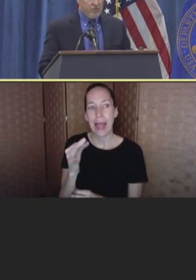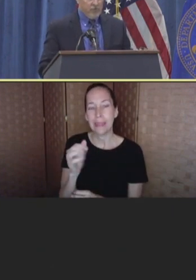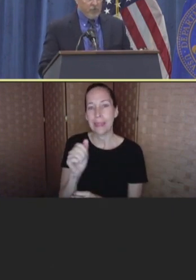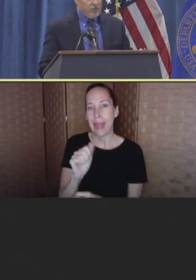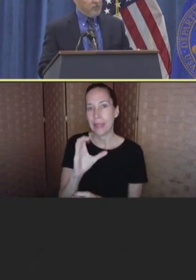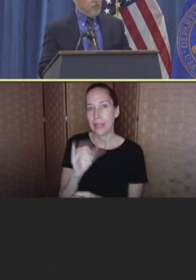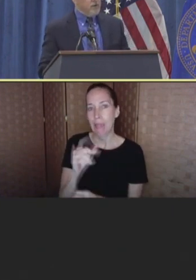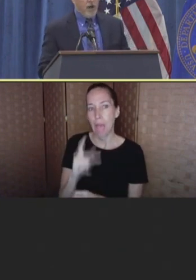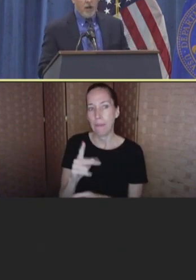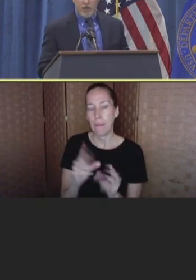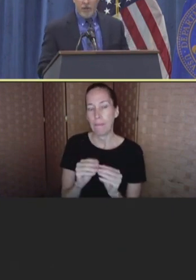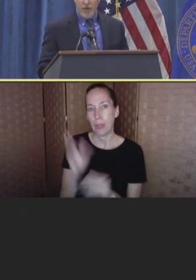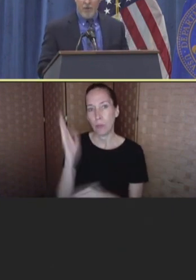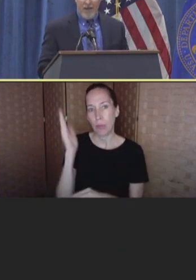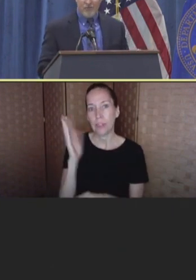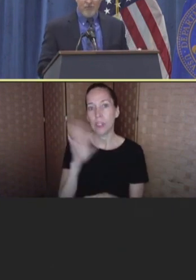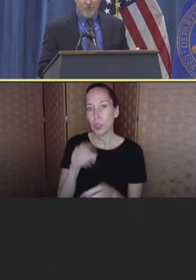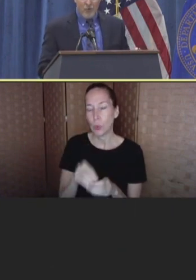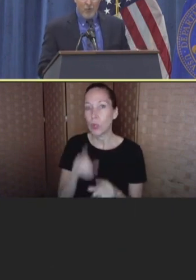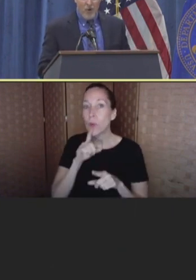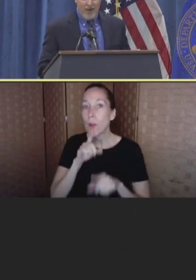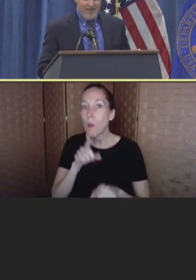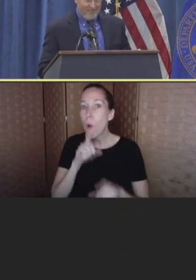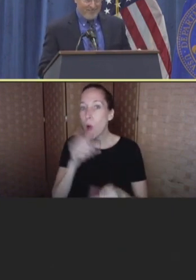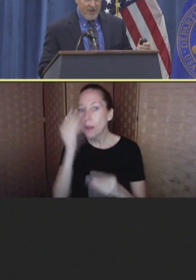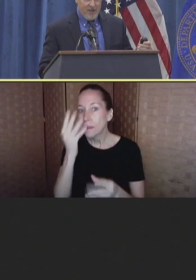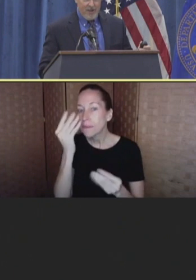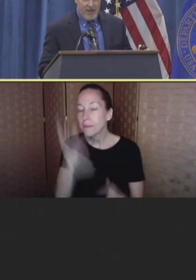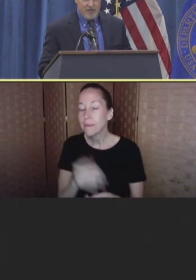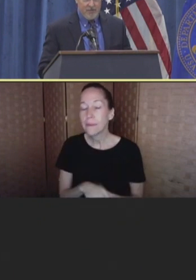So it's not been a passive or quiet activity.